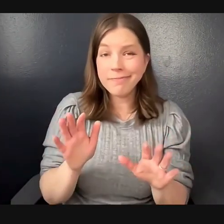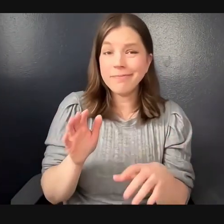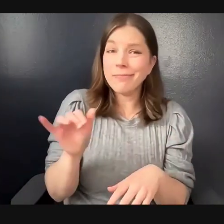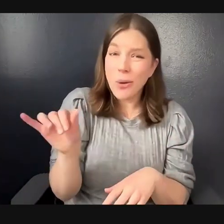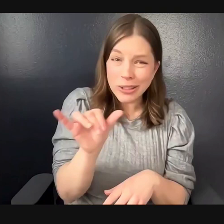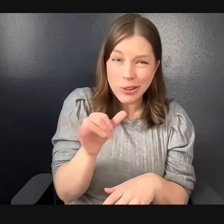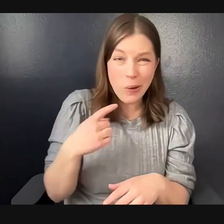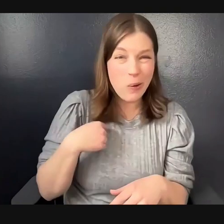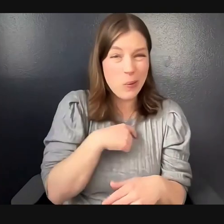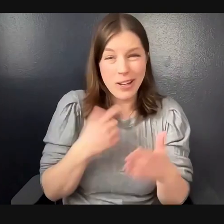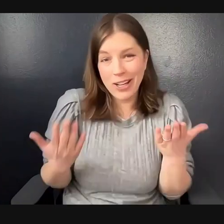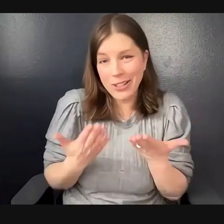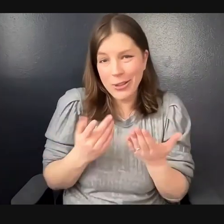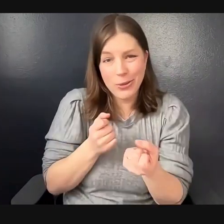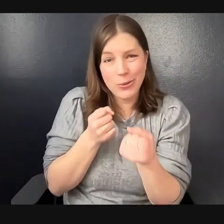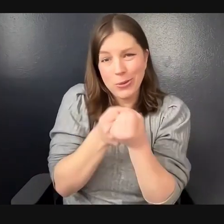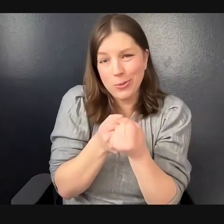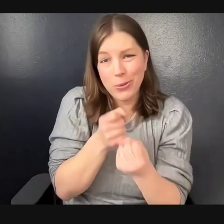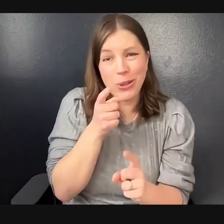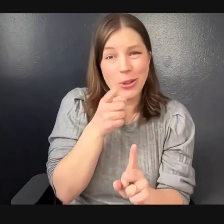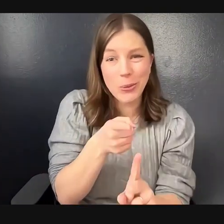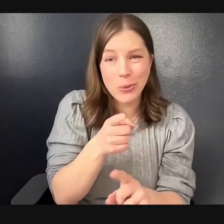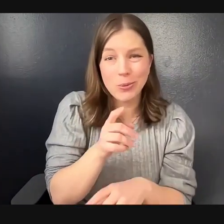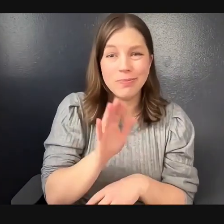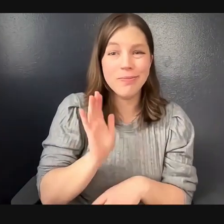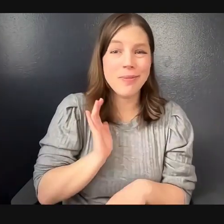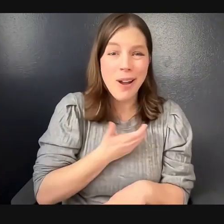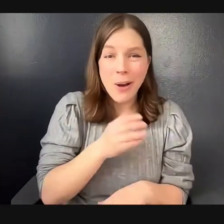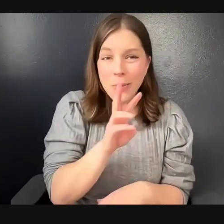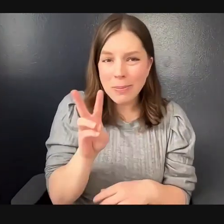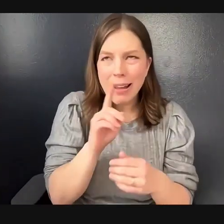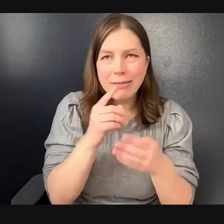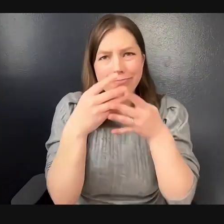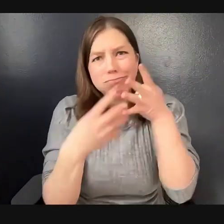All right. I also want to remind you that we, here at NDC, are here for you.